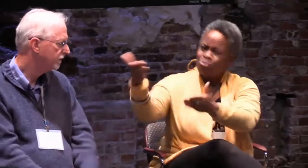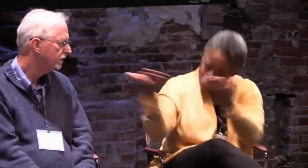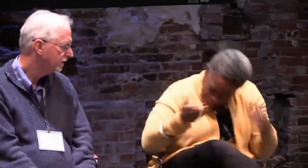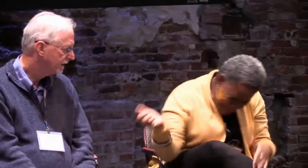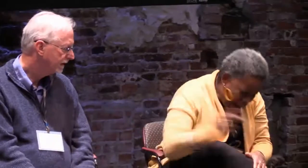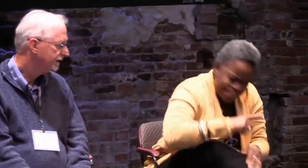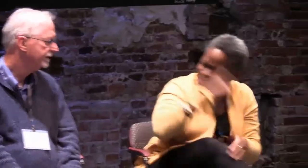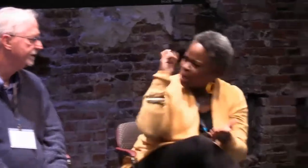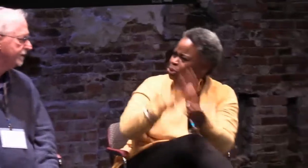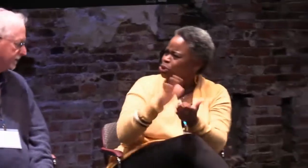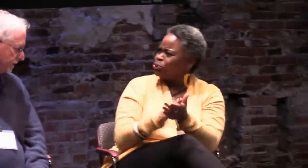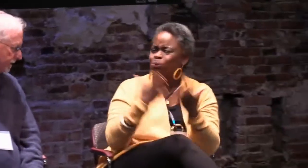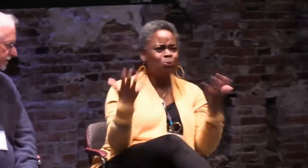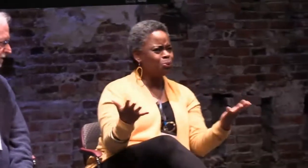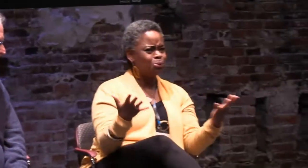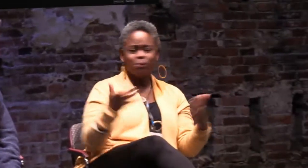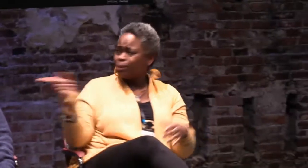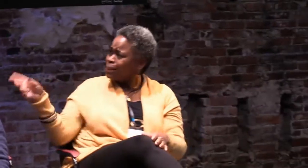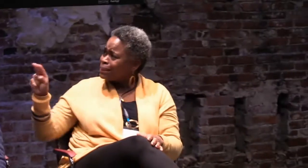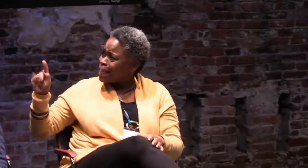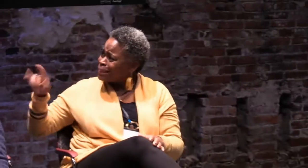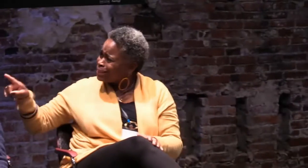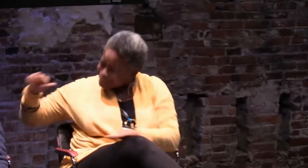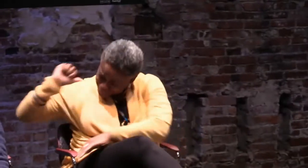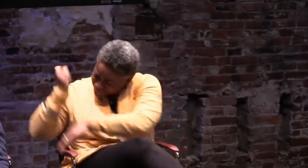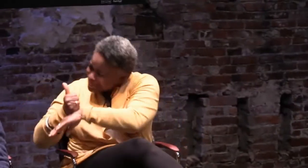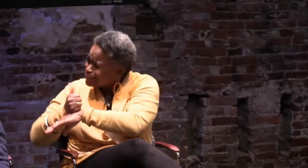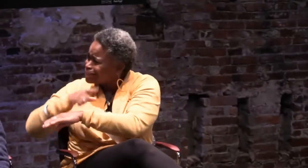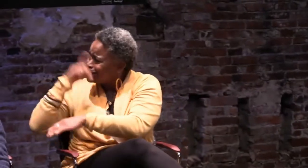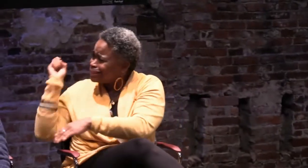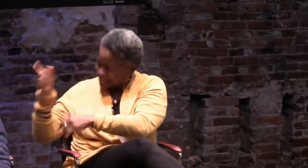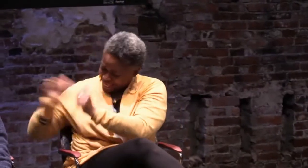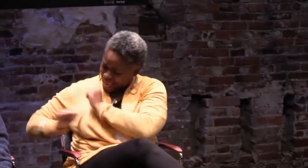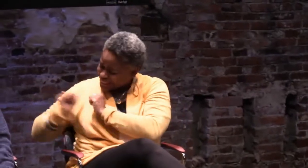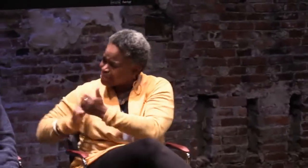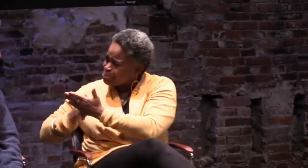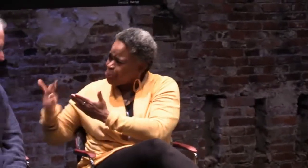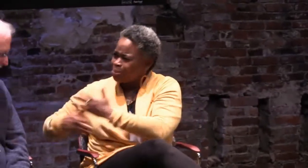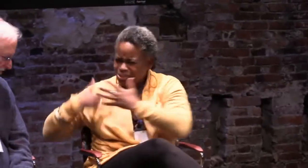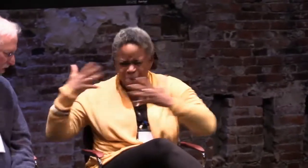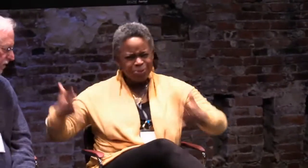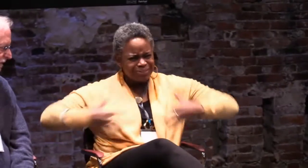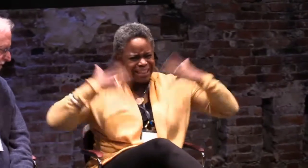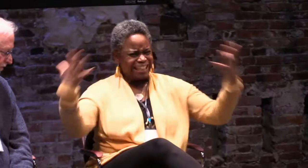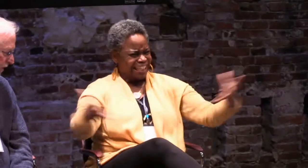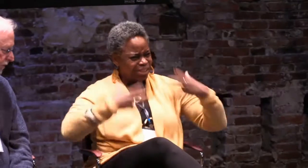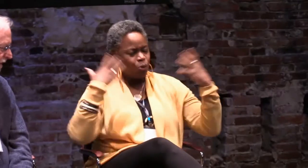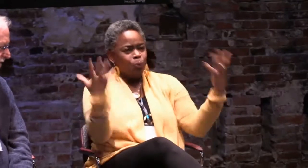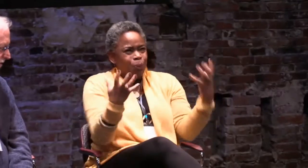Yes, the program is still active. [Additional Translator] In Kansas, okay. Let us know, they gotta be out there. Let's see where those programs are.